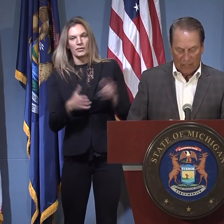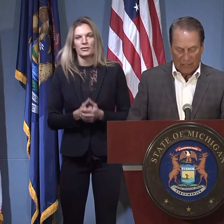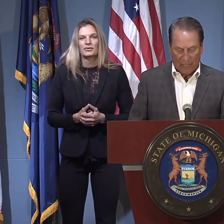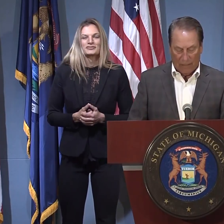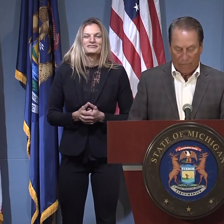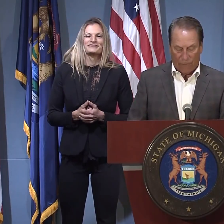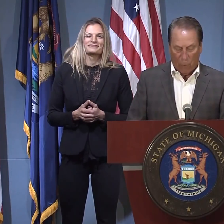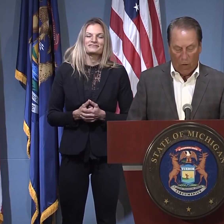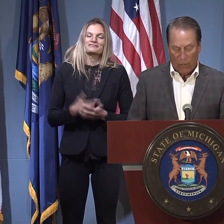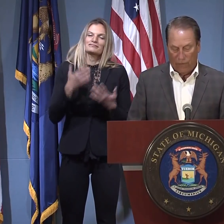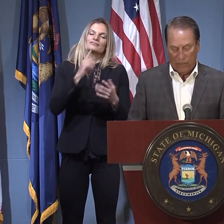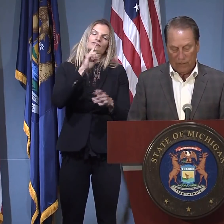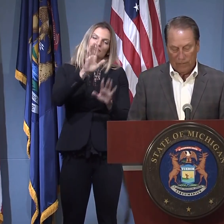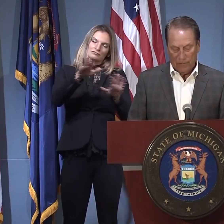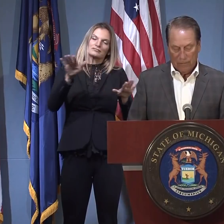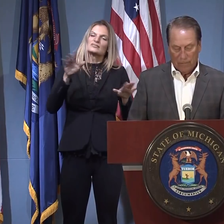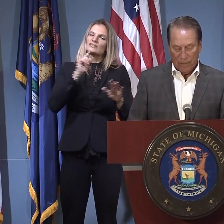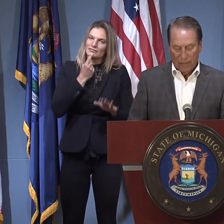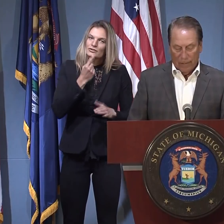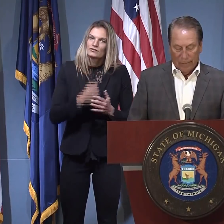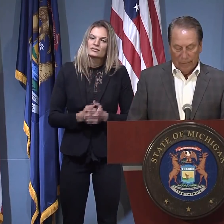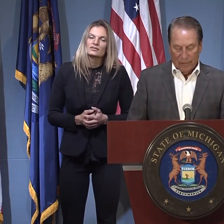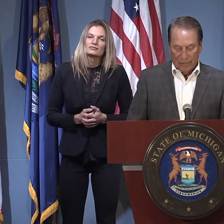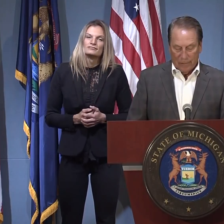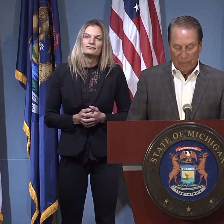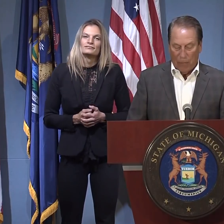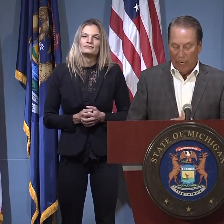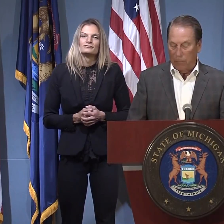NEIGHBORHOOD WHEN THERE IS SEVEN FOOTER AROUND I WOULD APPRECIATE THAT, TOO.